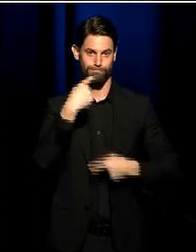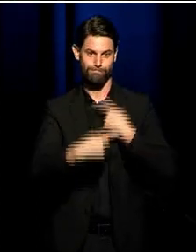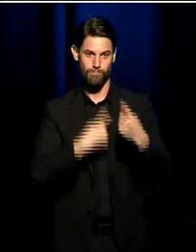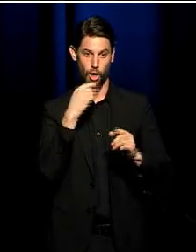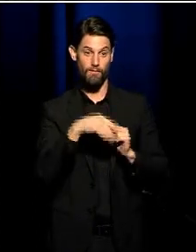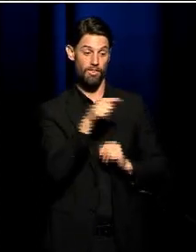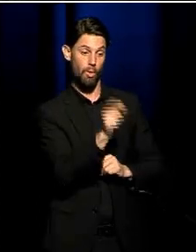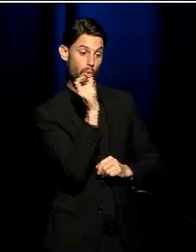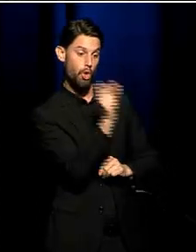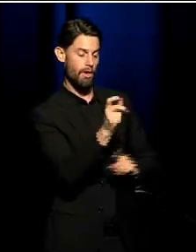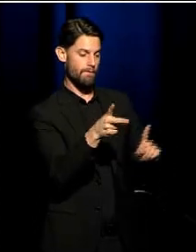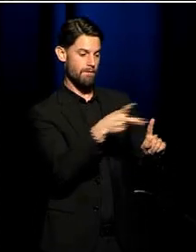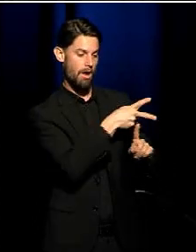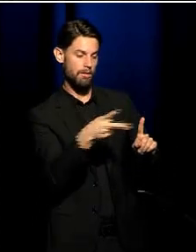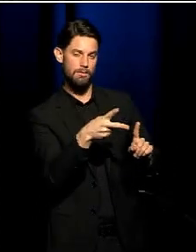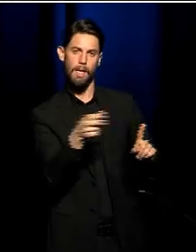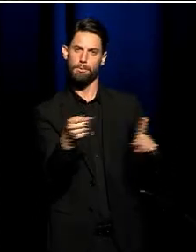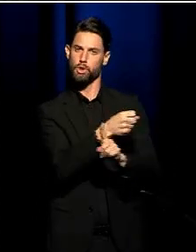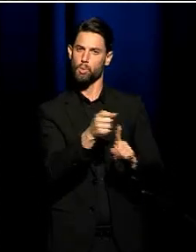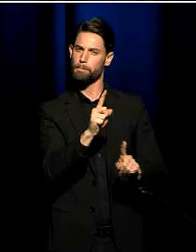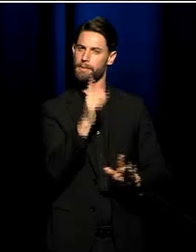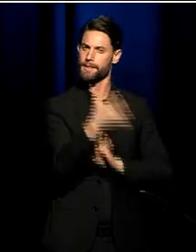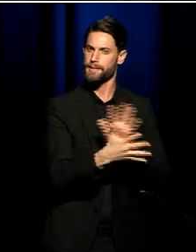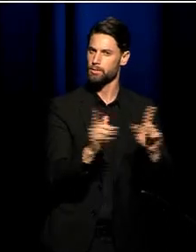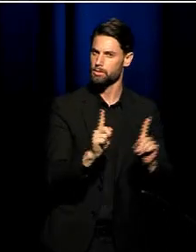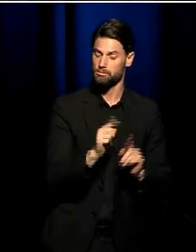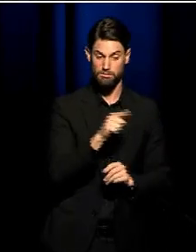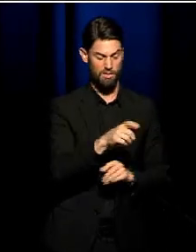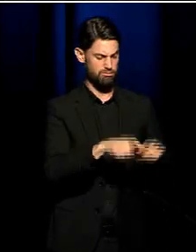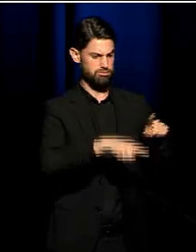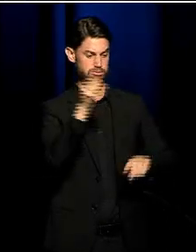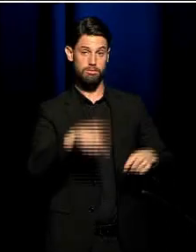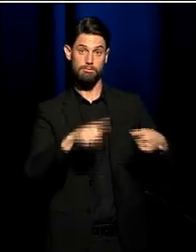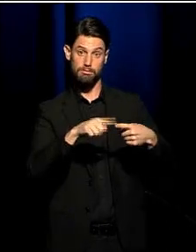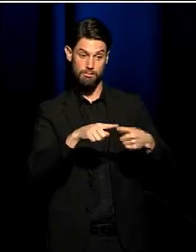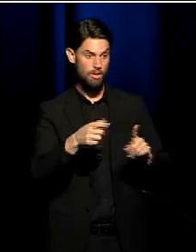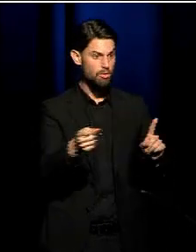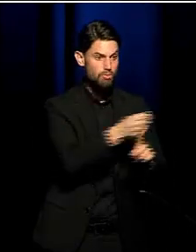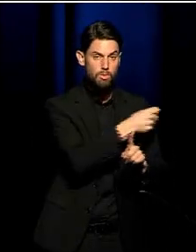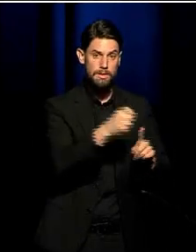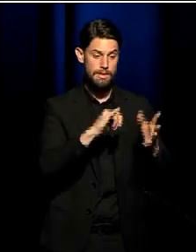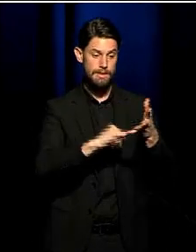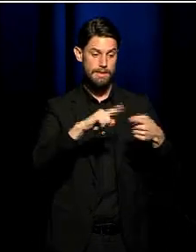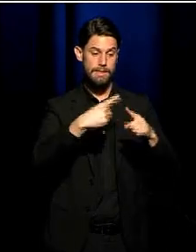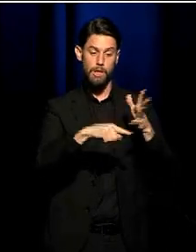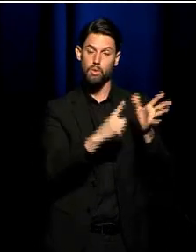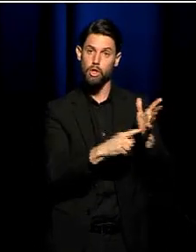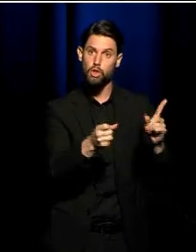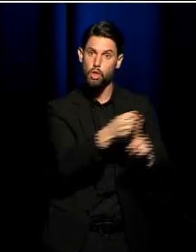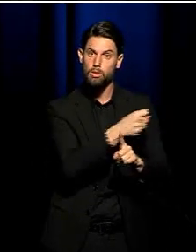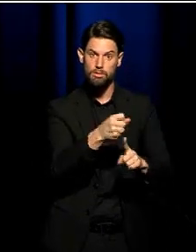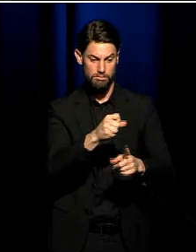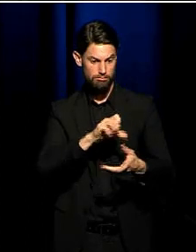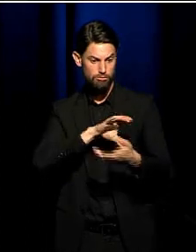terms violence and abuse include assault, sexual assault, constraints, restrictive